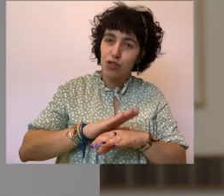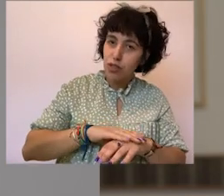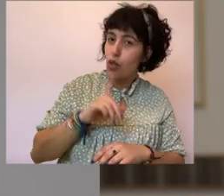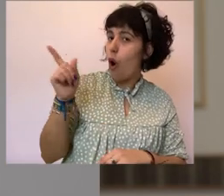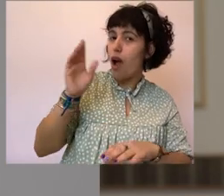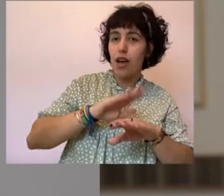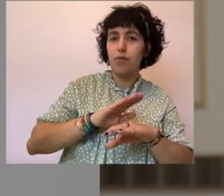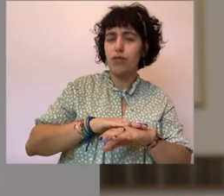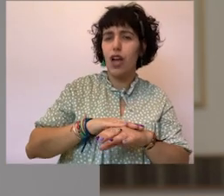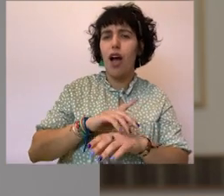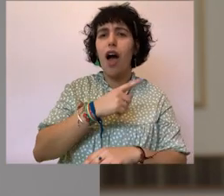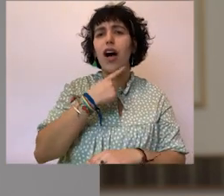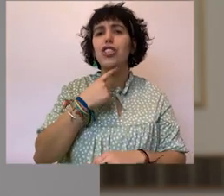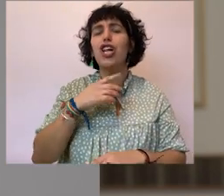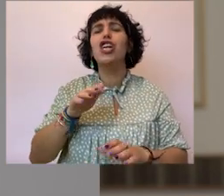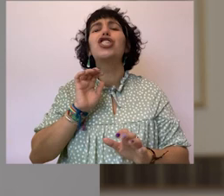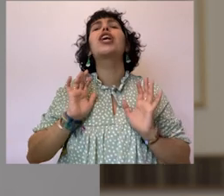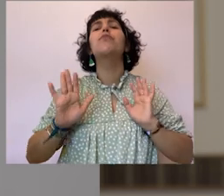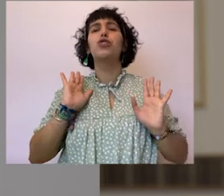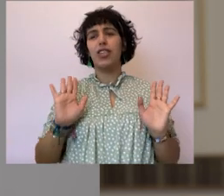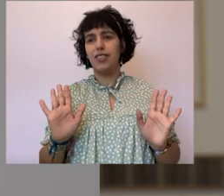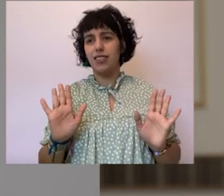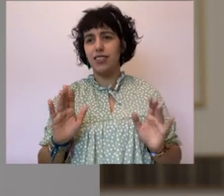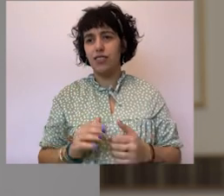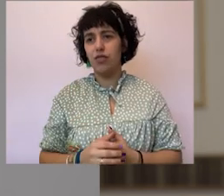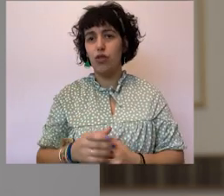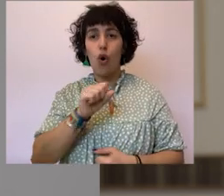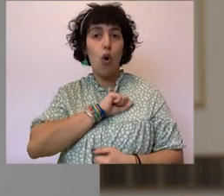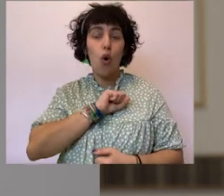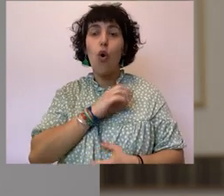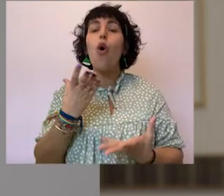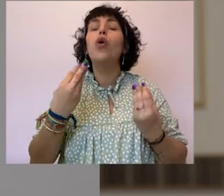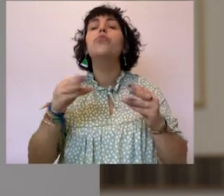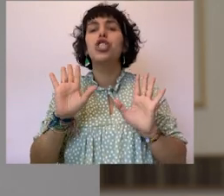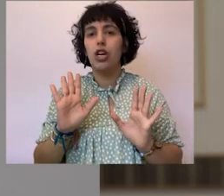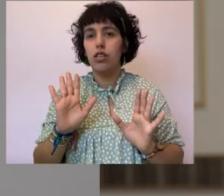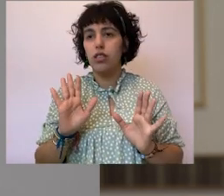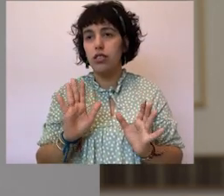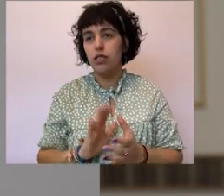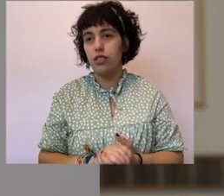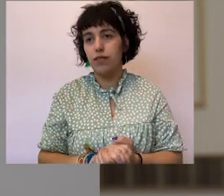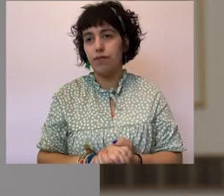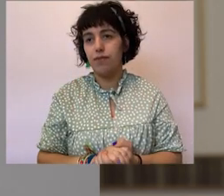he won't hesitate, he won't inject those fears into him that way